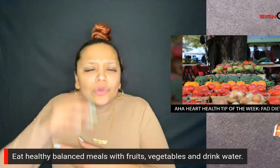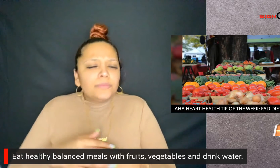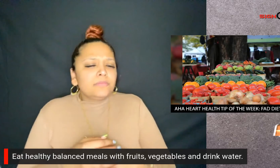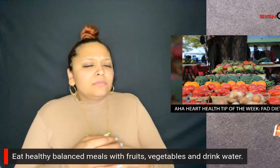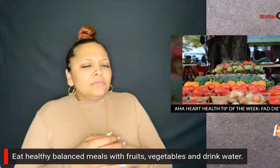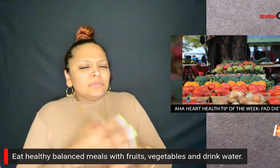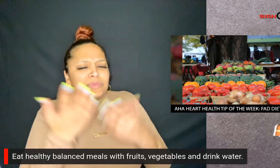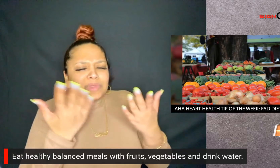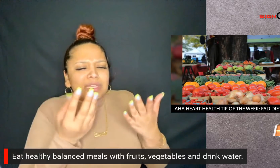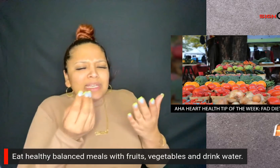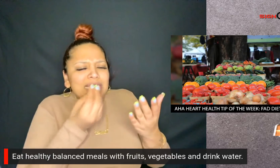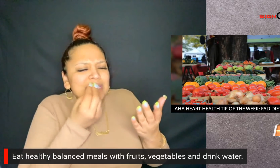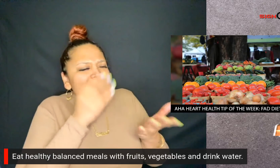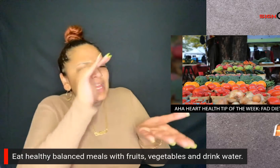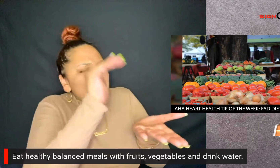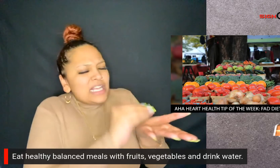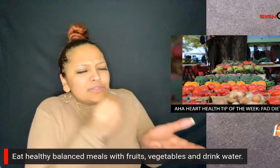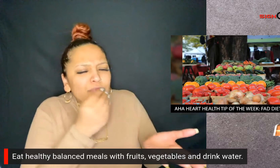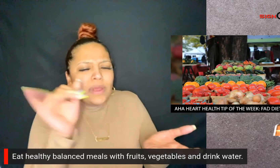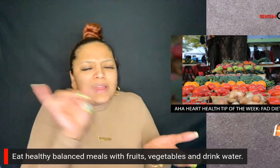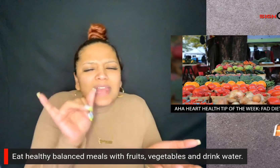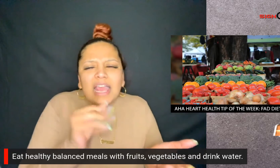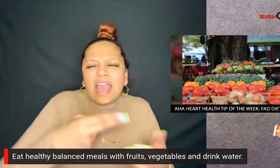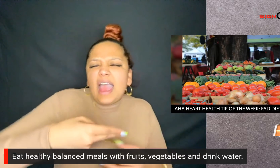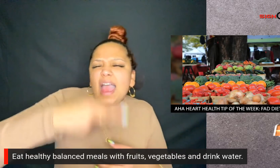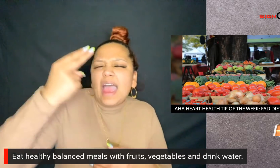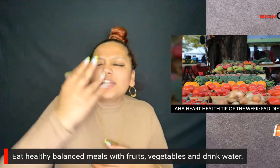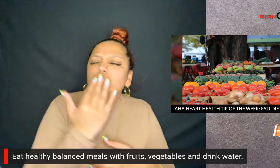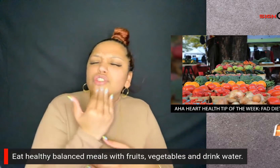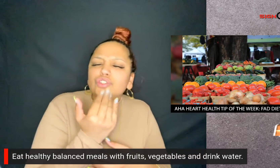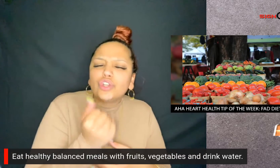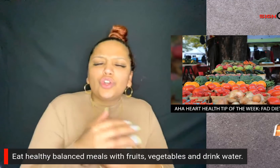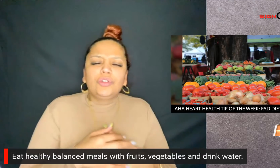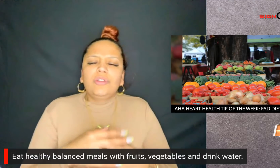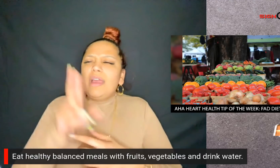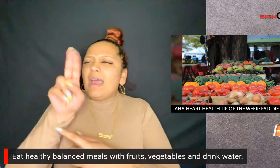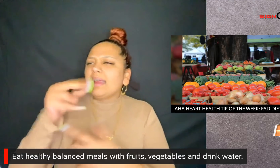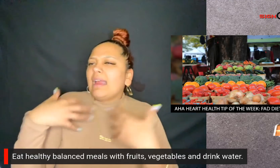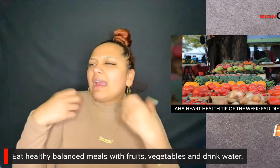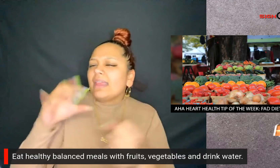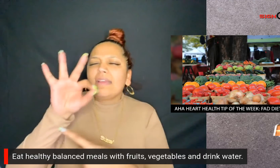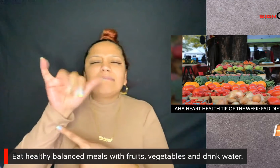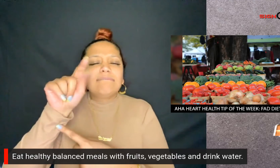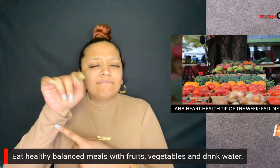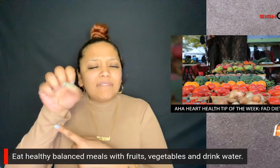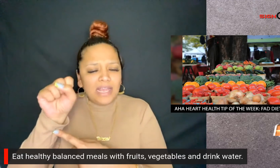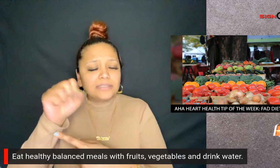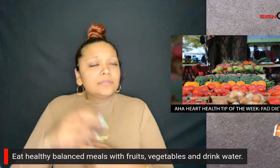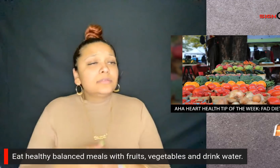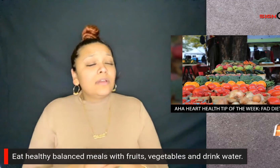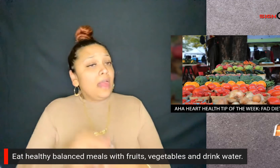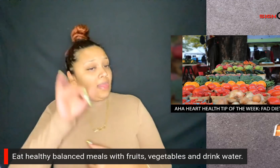eating habits that include fruits vegetables drinking water and eating less foods that